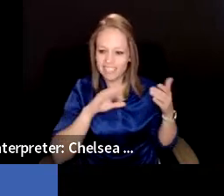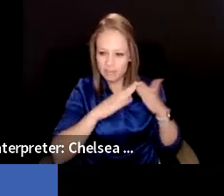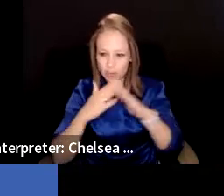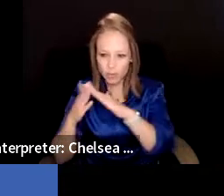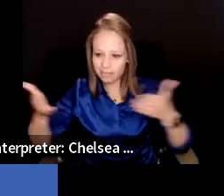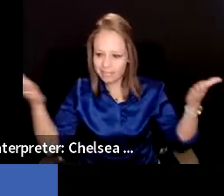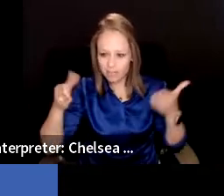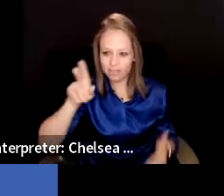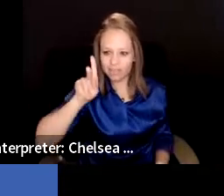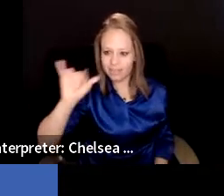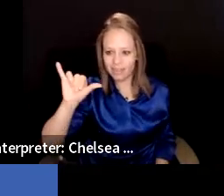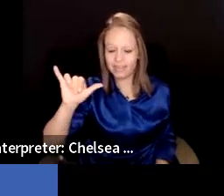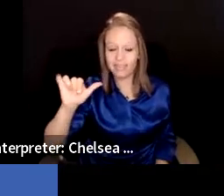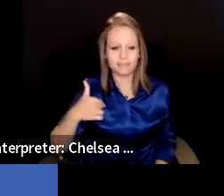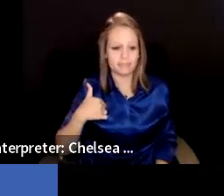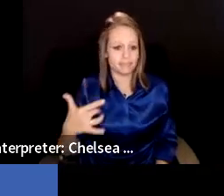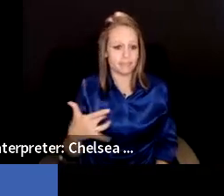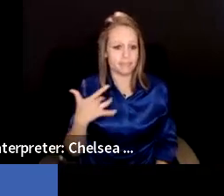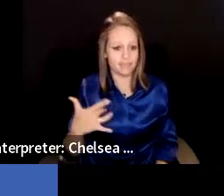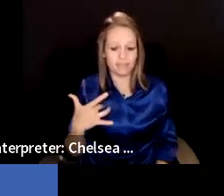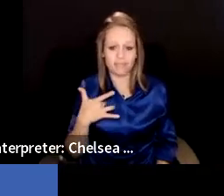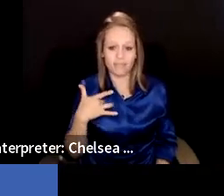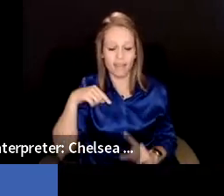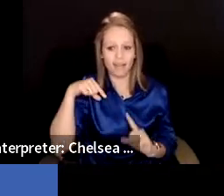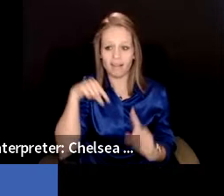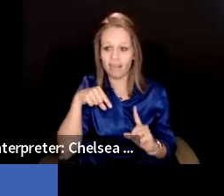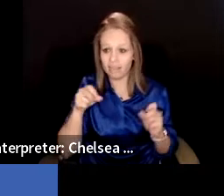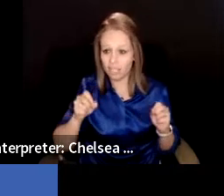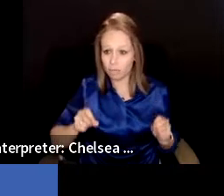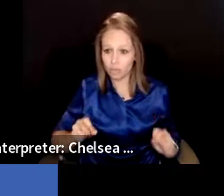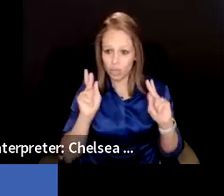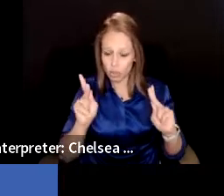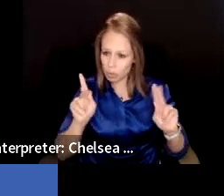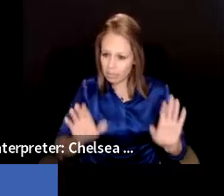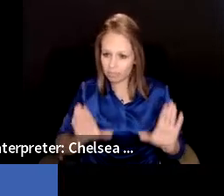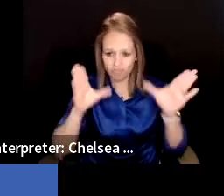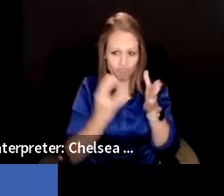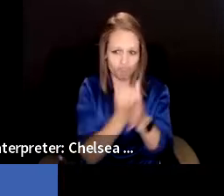to collaborate and share a little bit about addiction stigma